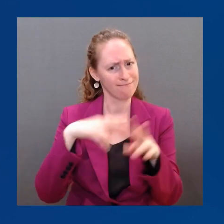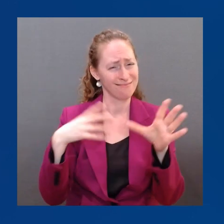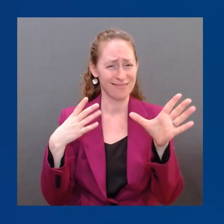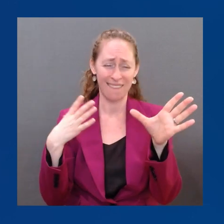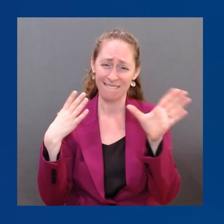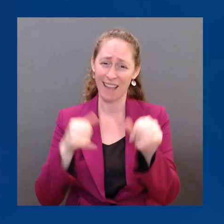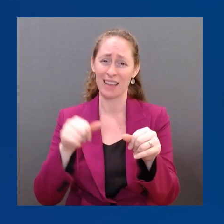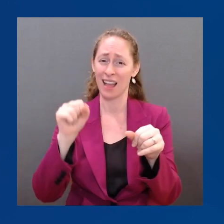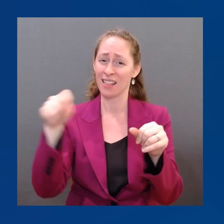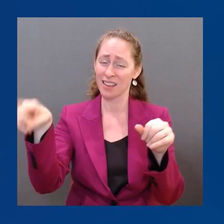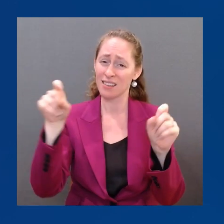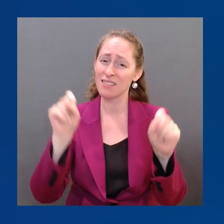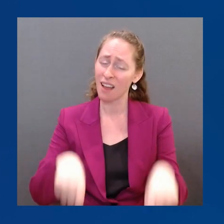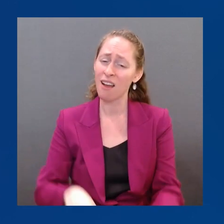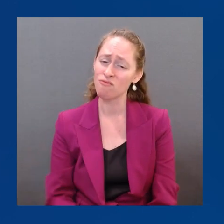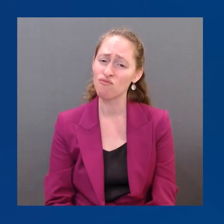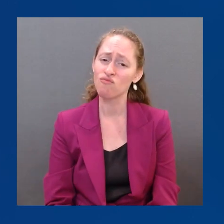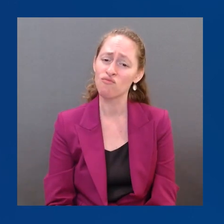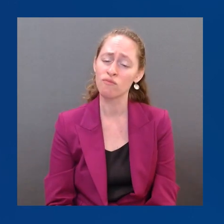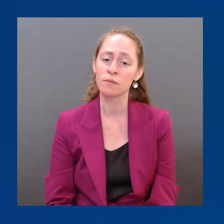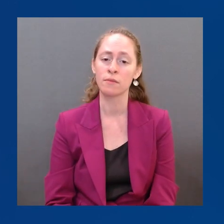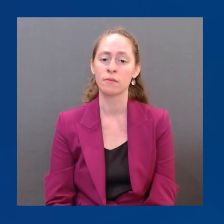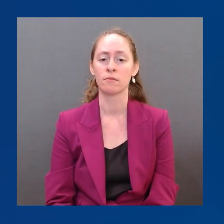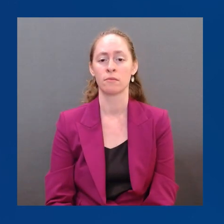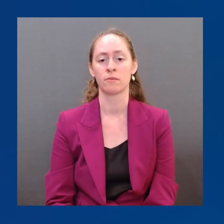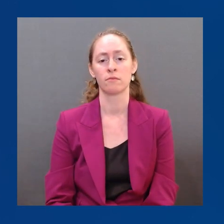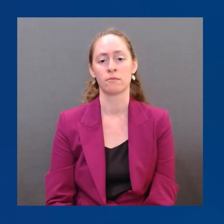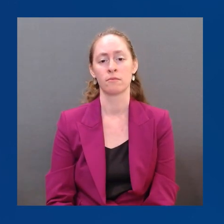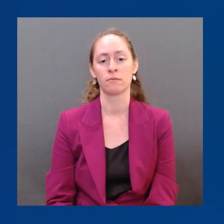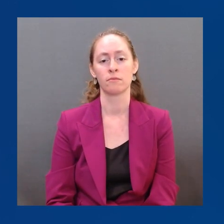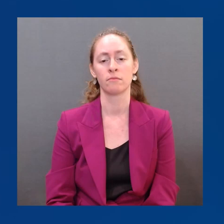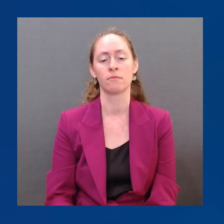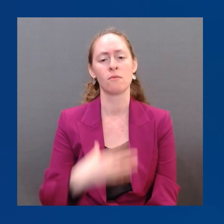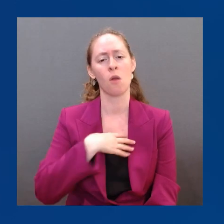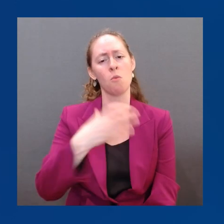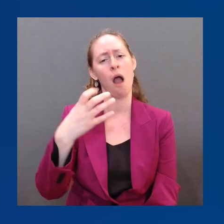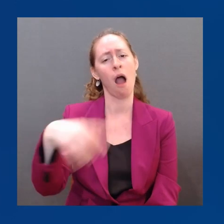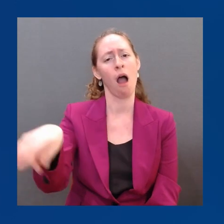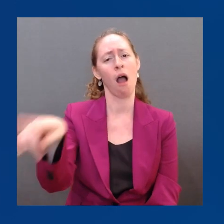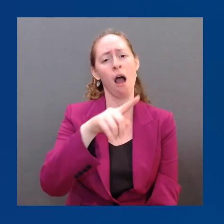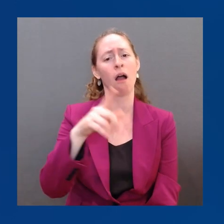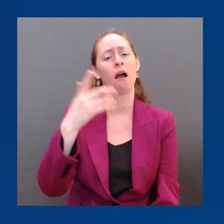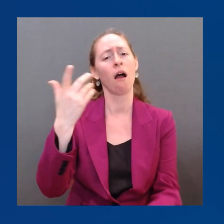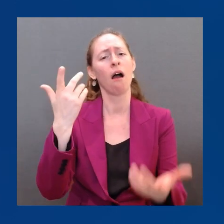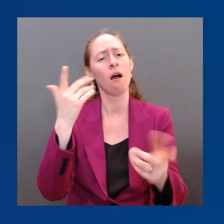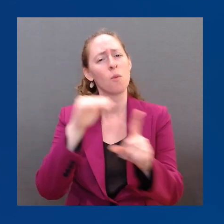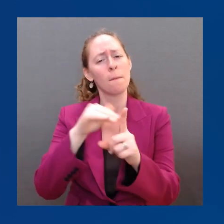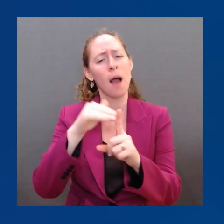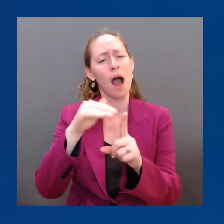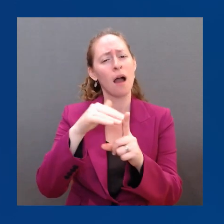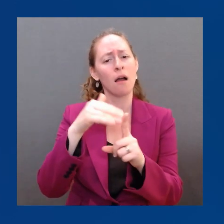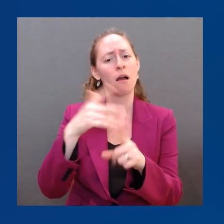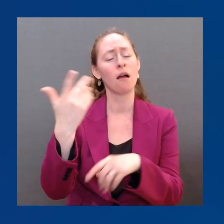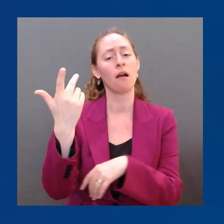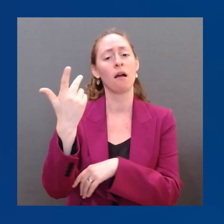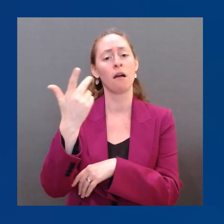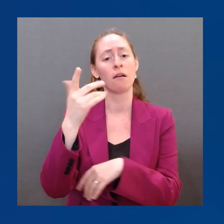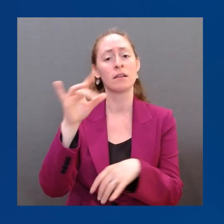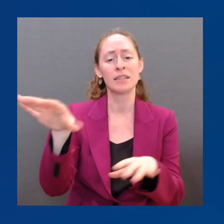"Well, with some of the other pediatric vaccines, the time from submission to authorization was a little bit shorter."